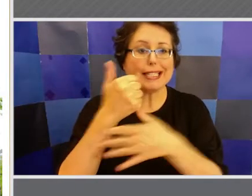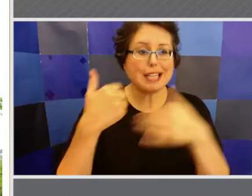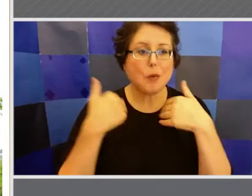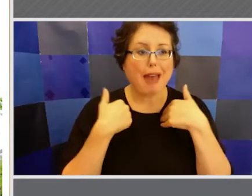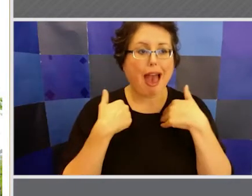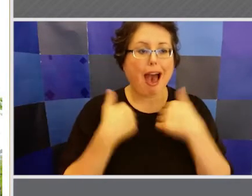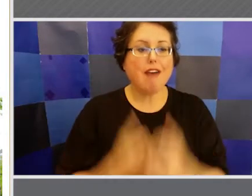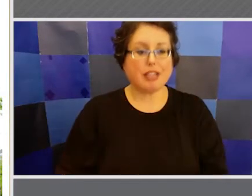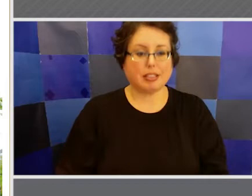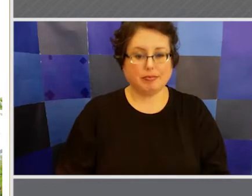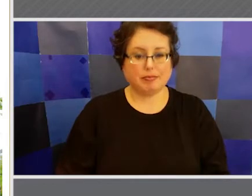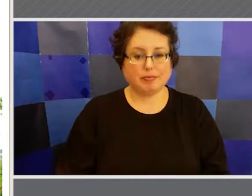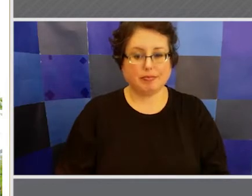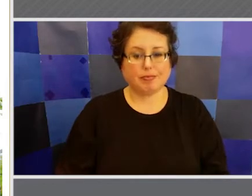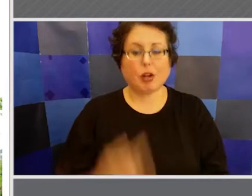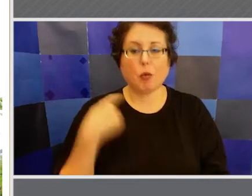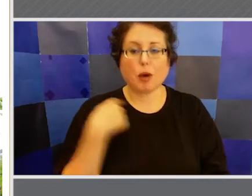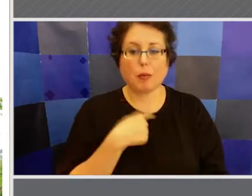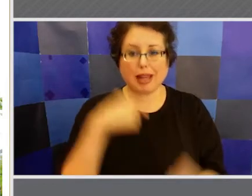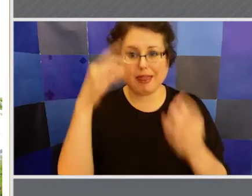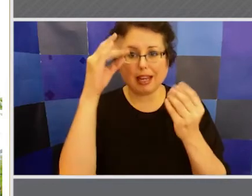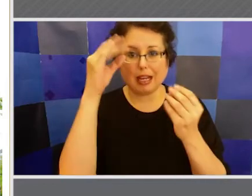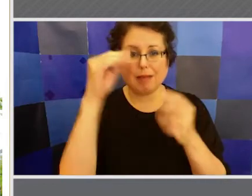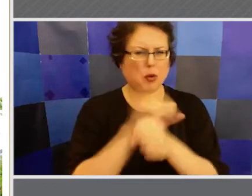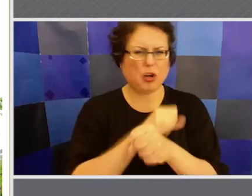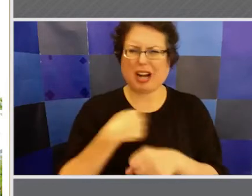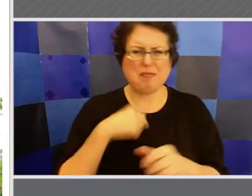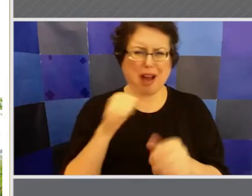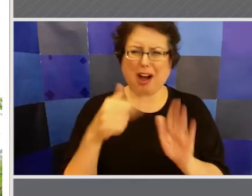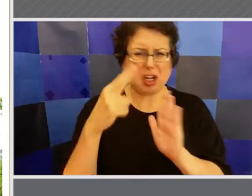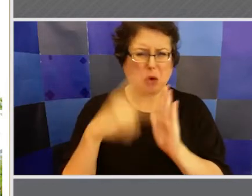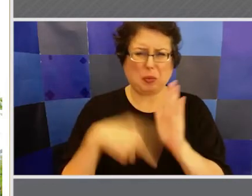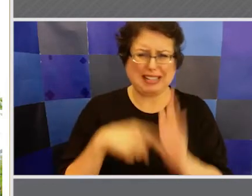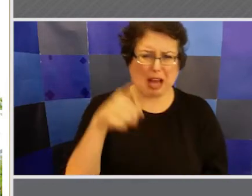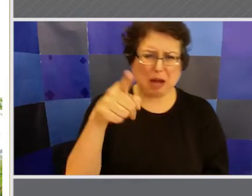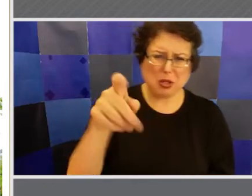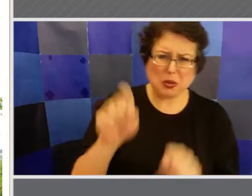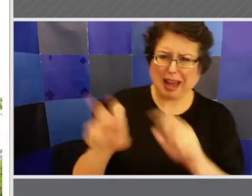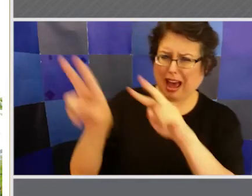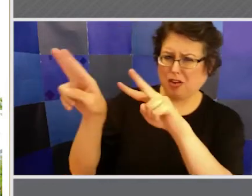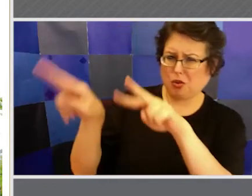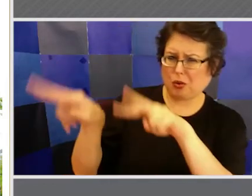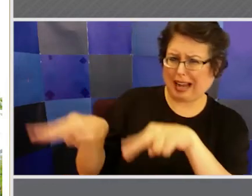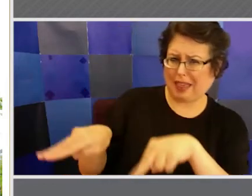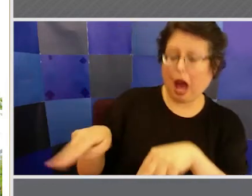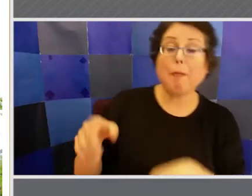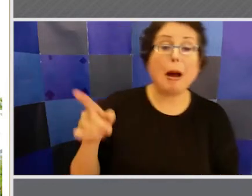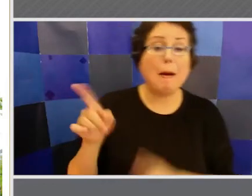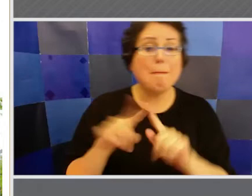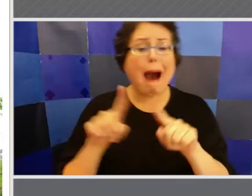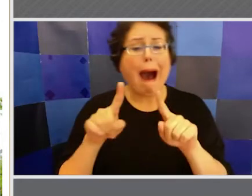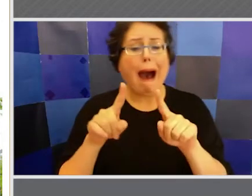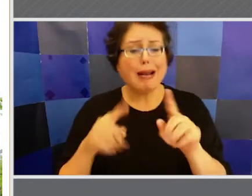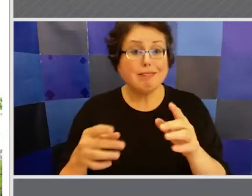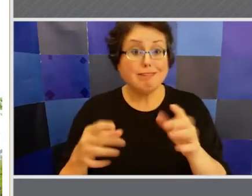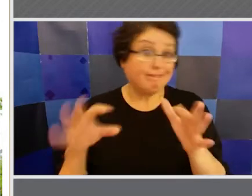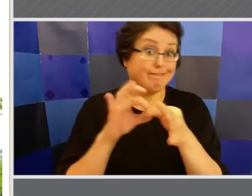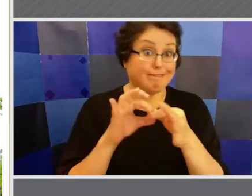focus on when we think about all of our work I won't read all of these but generally speaking, you'll see that these, it sort of tie back frankly to what is describing